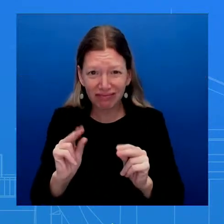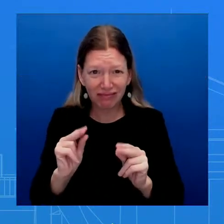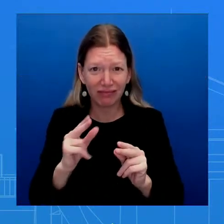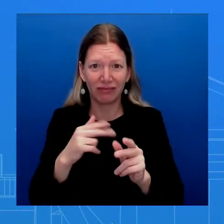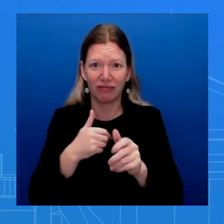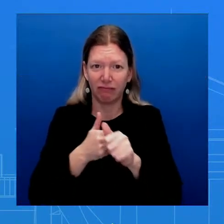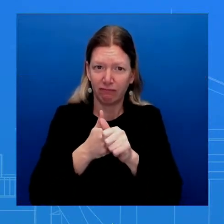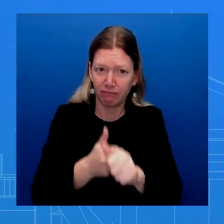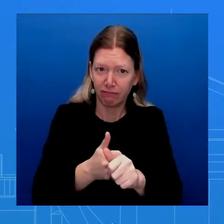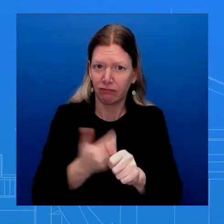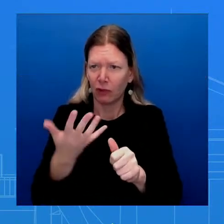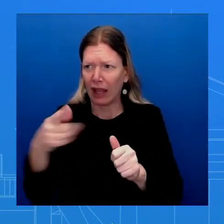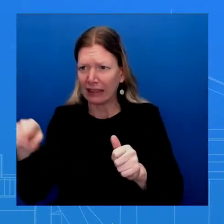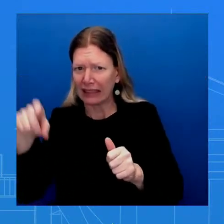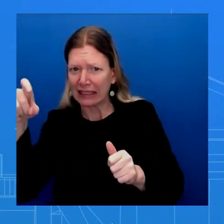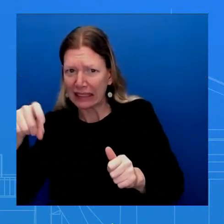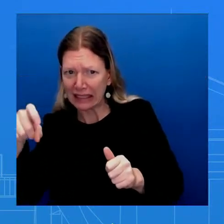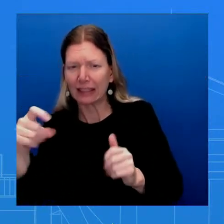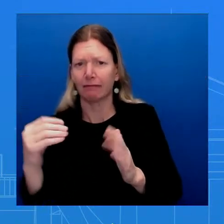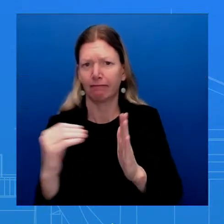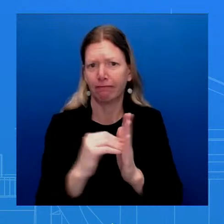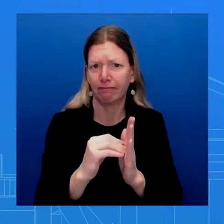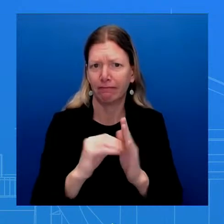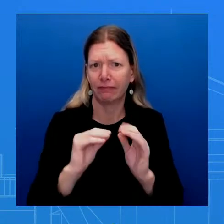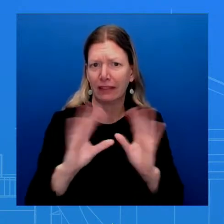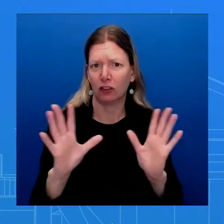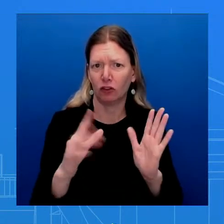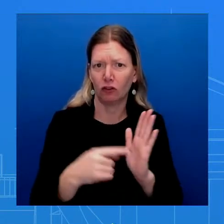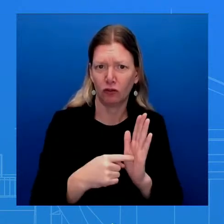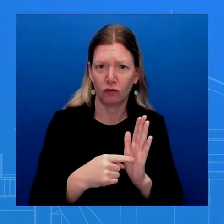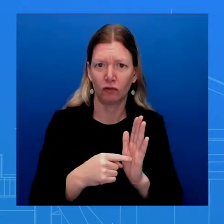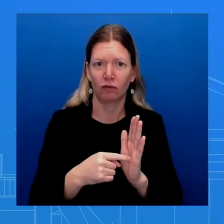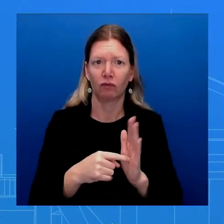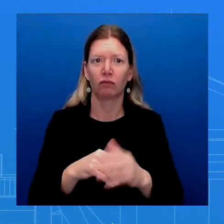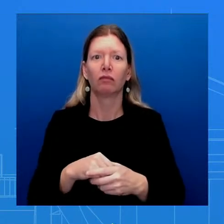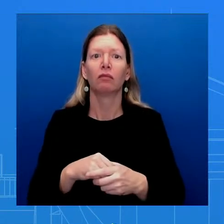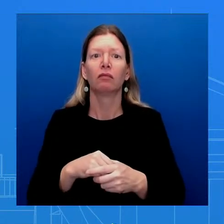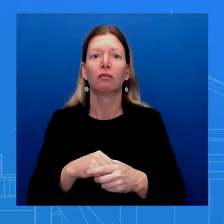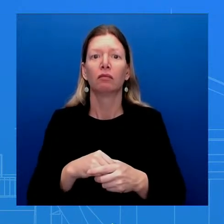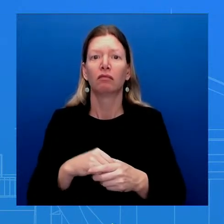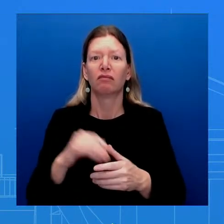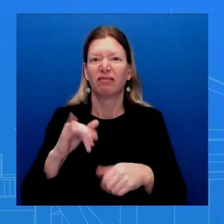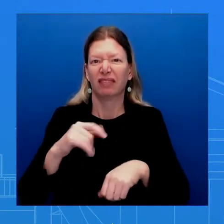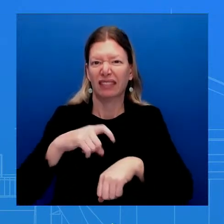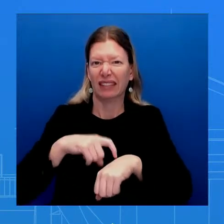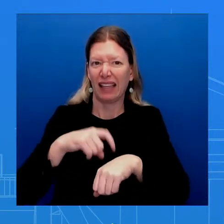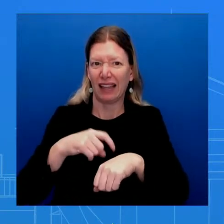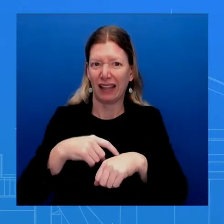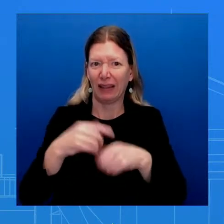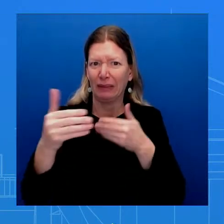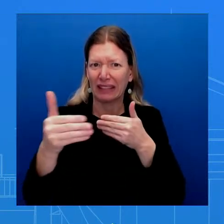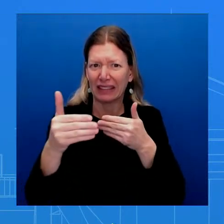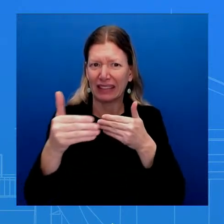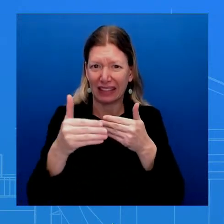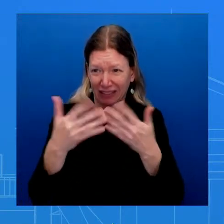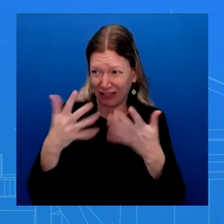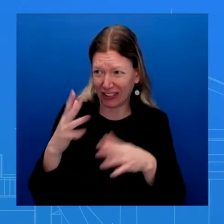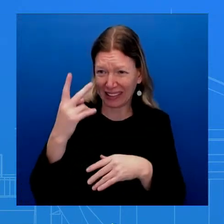the runway keeps getting shorter and shorter. You've seen that in the case of Ukraine. The -- the drawdown packages that we've been providing